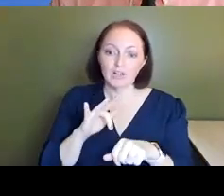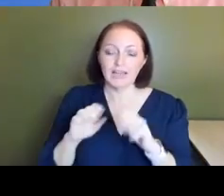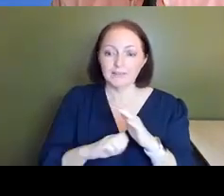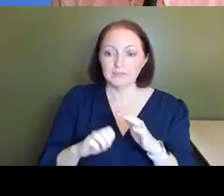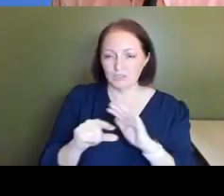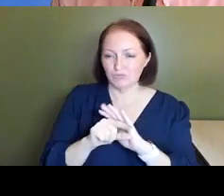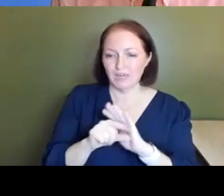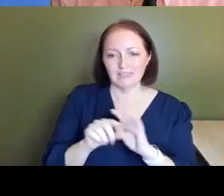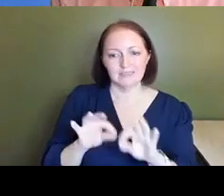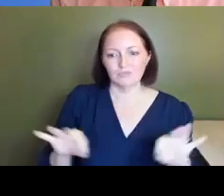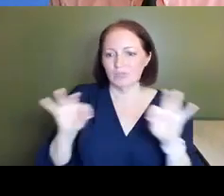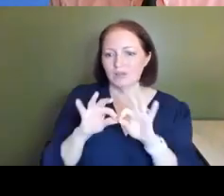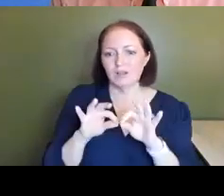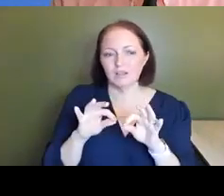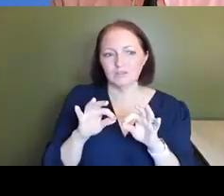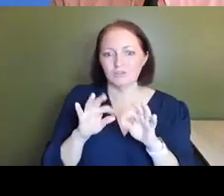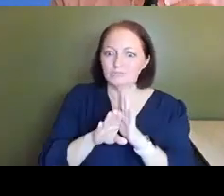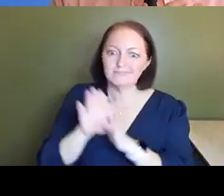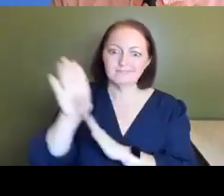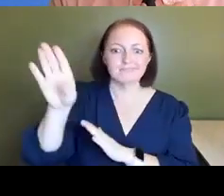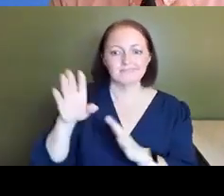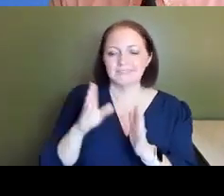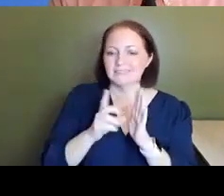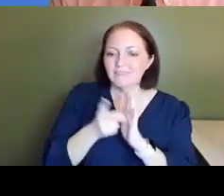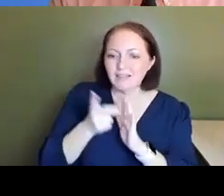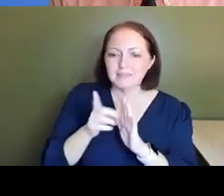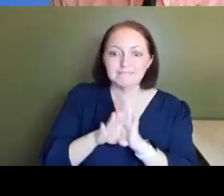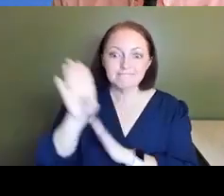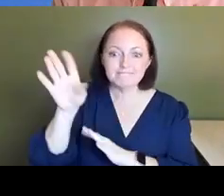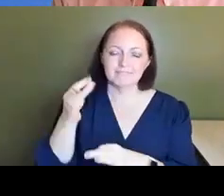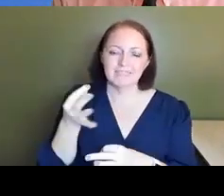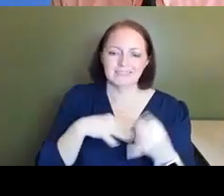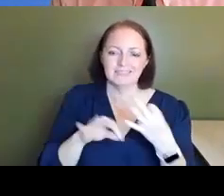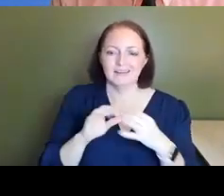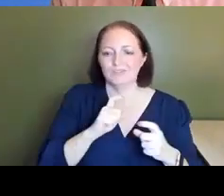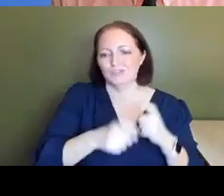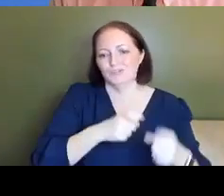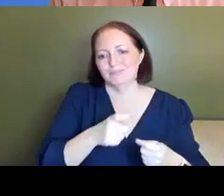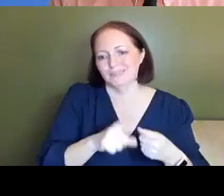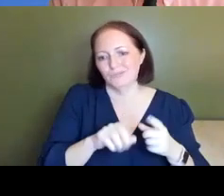is critical in accelerating children's development rather than contributing to children's disengagement